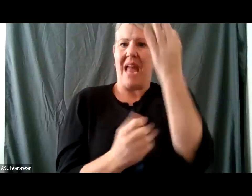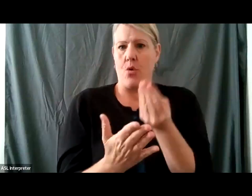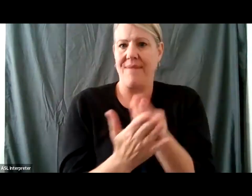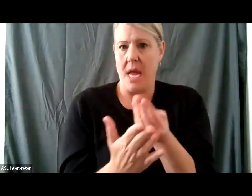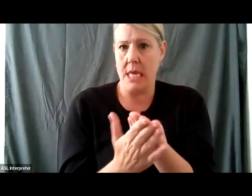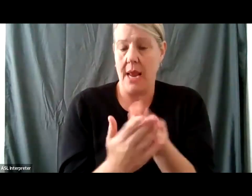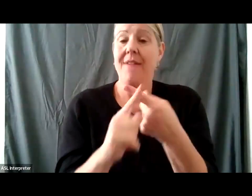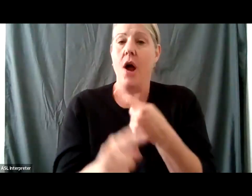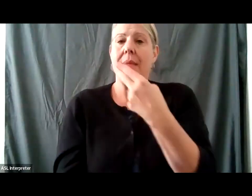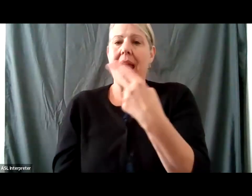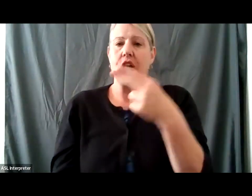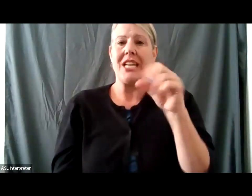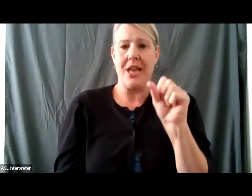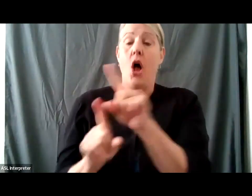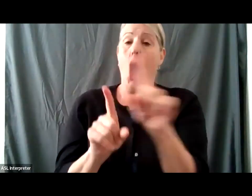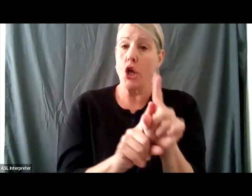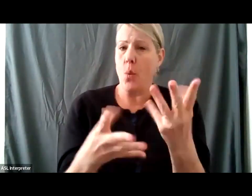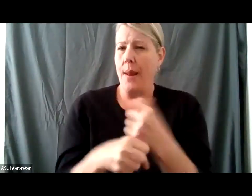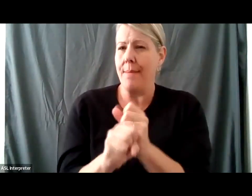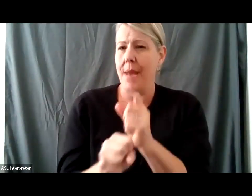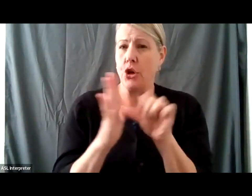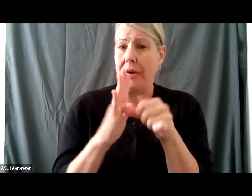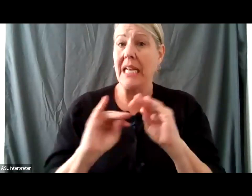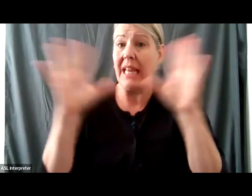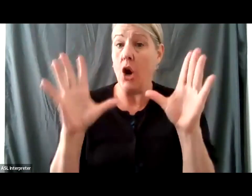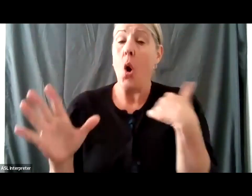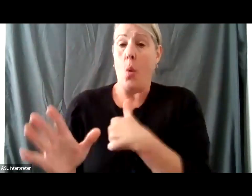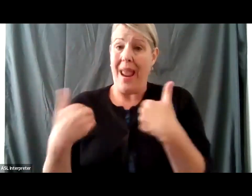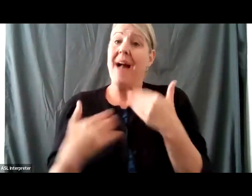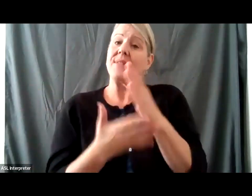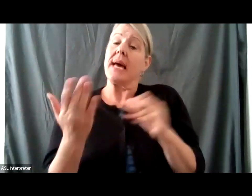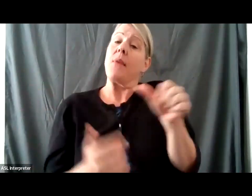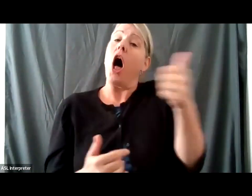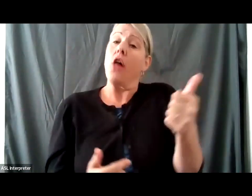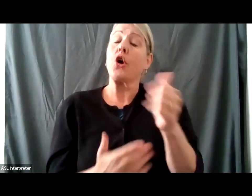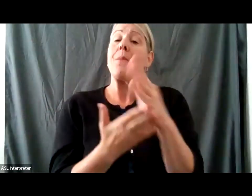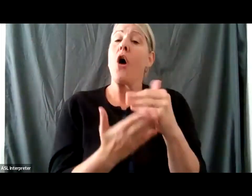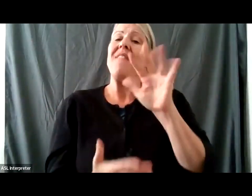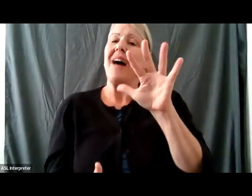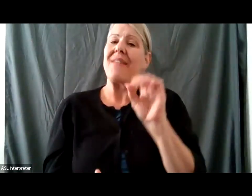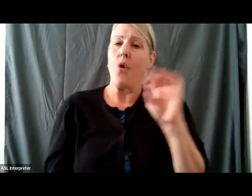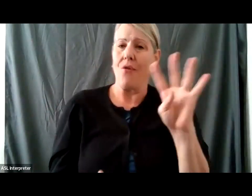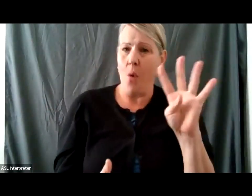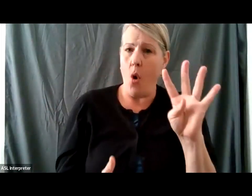I also want to make clear there are existing 504 HHS regulations that are still in effect.